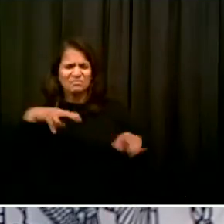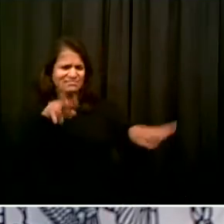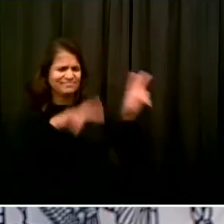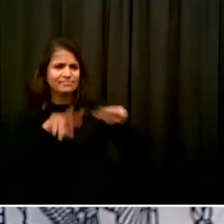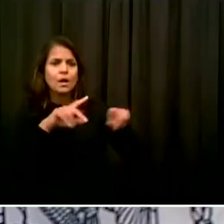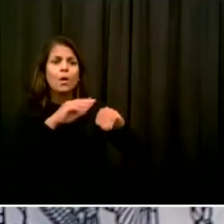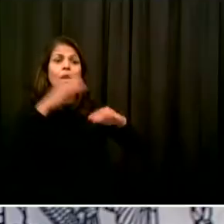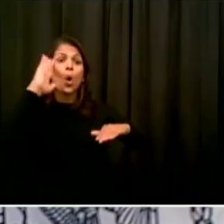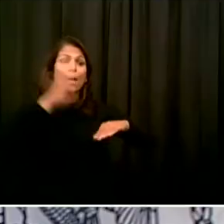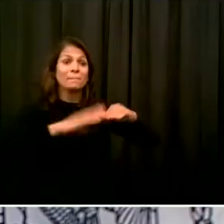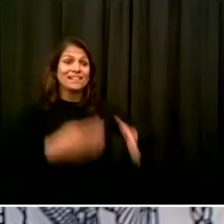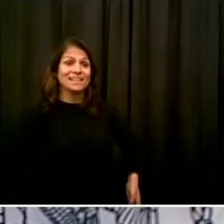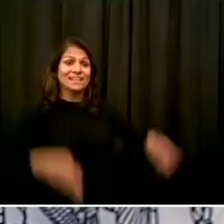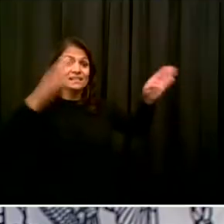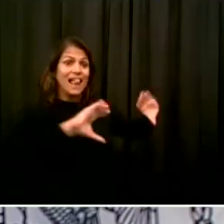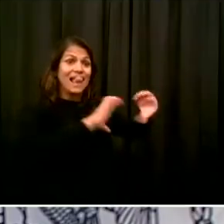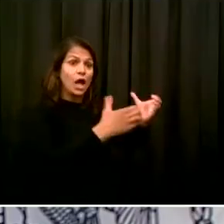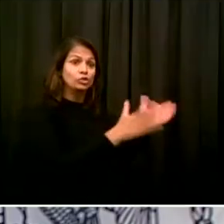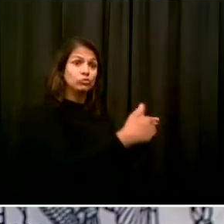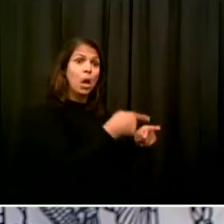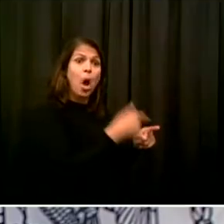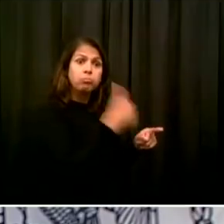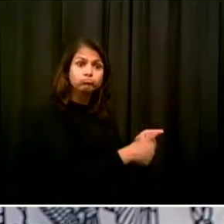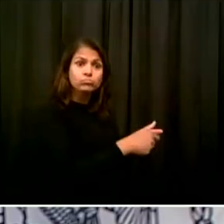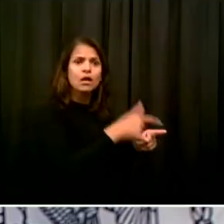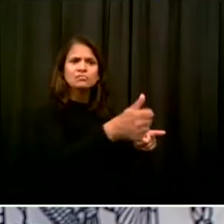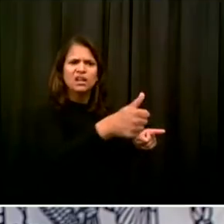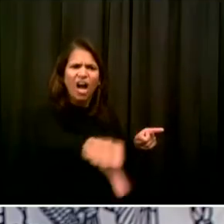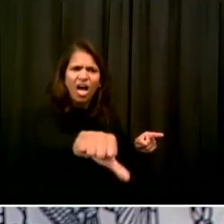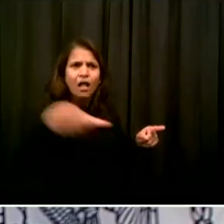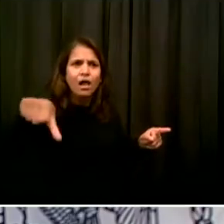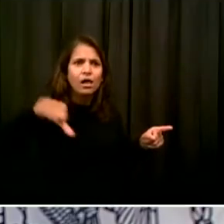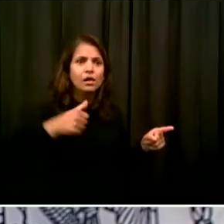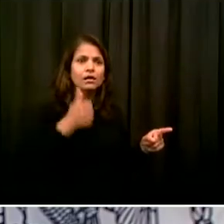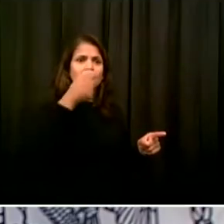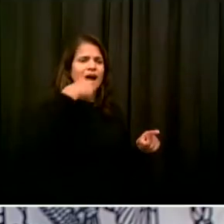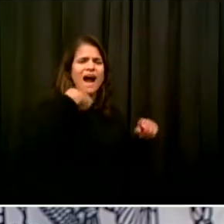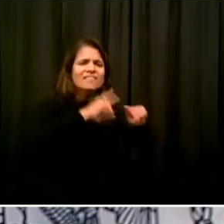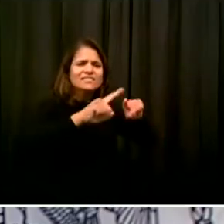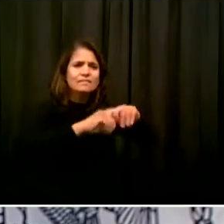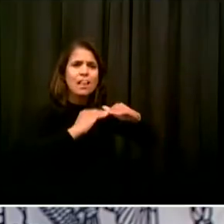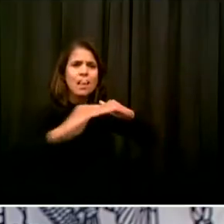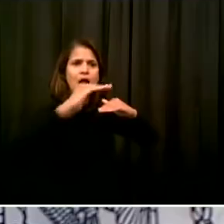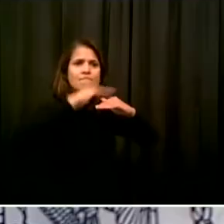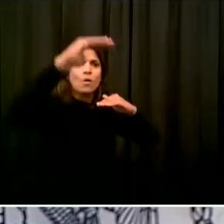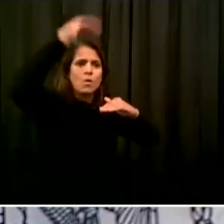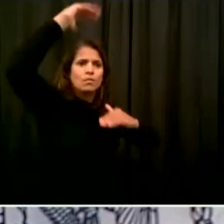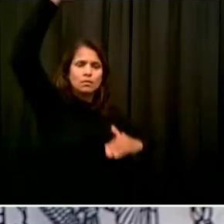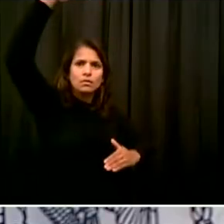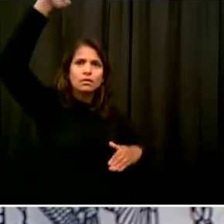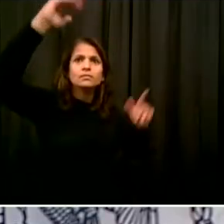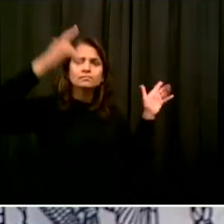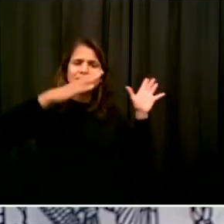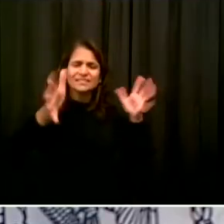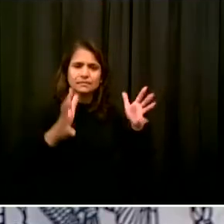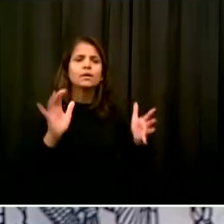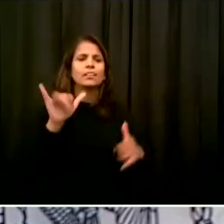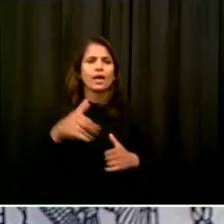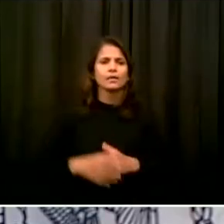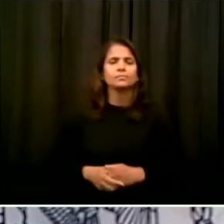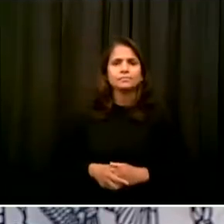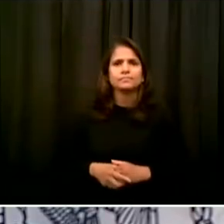SO HOW ARE YOU DETERMINING THAT